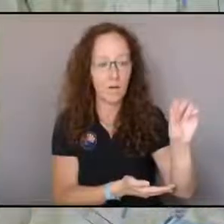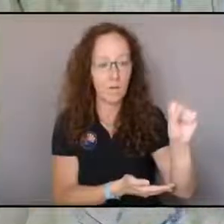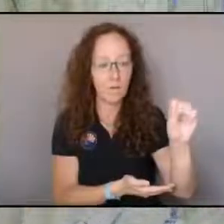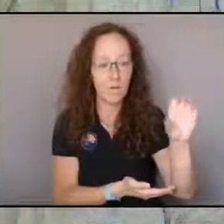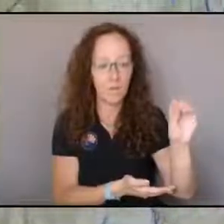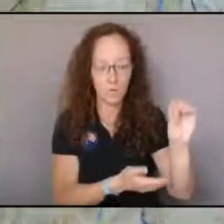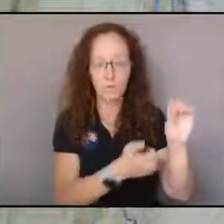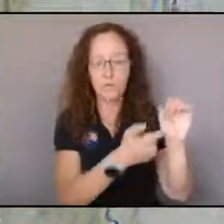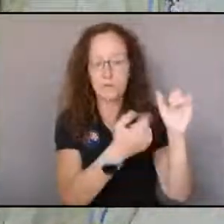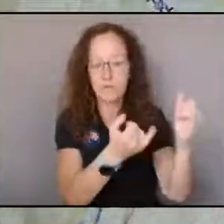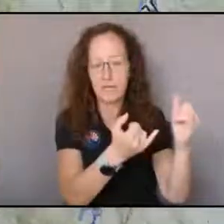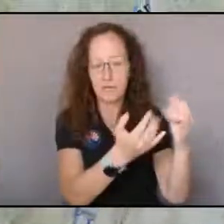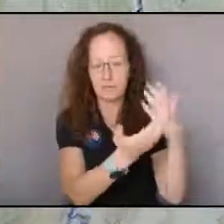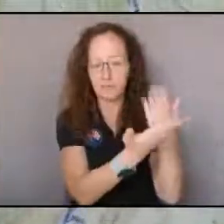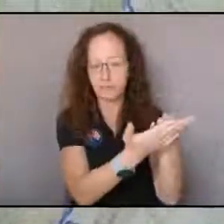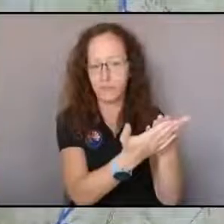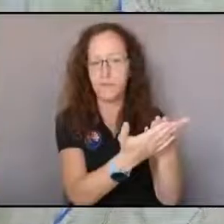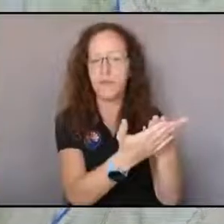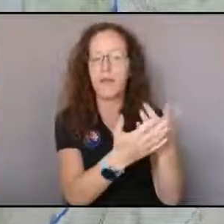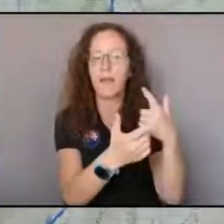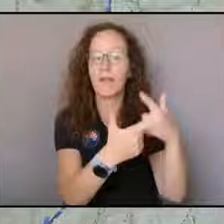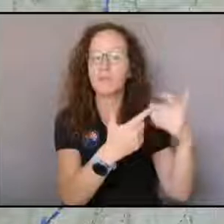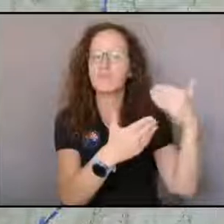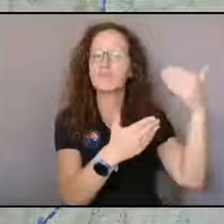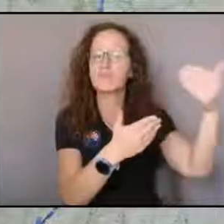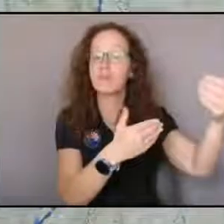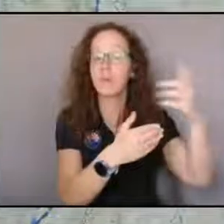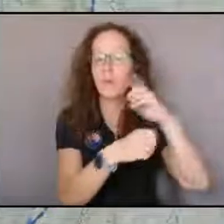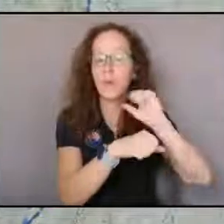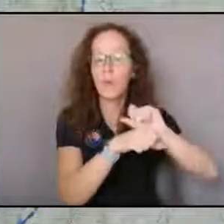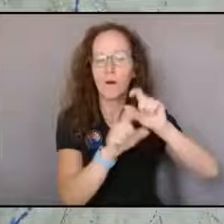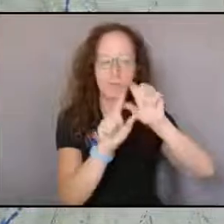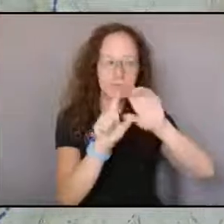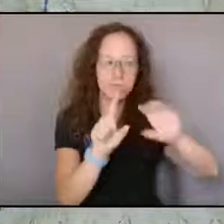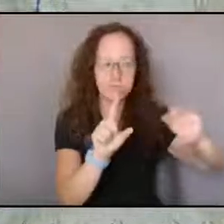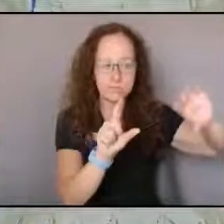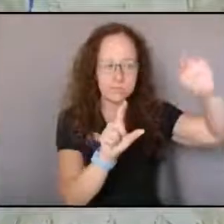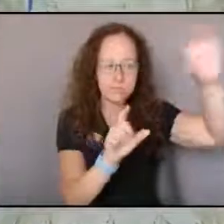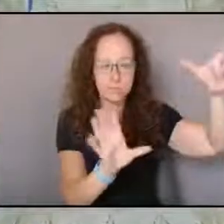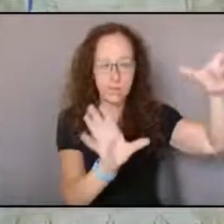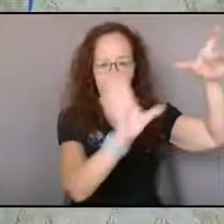TODAY AND THEY'LL CONTINUE TO WORK ON THE LINE OVER THE